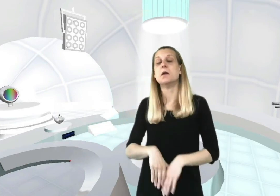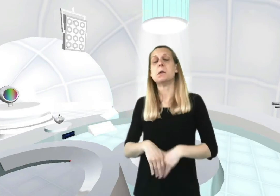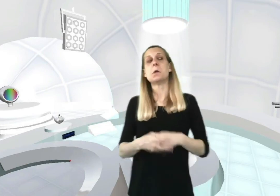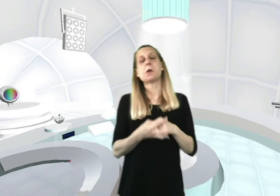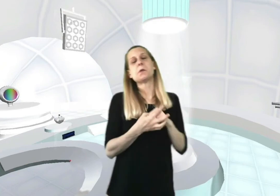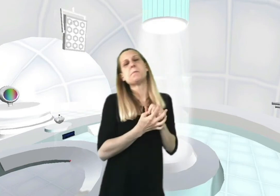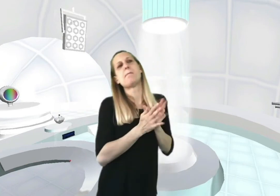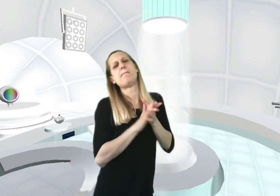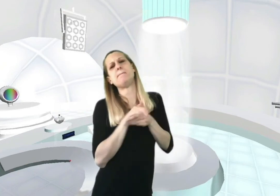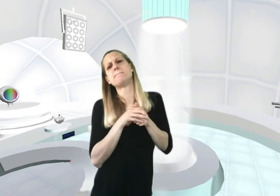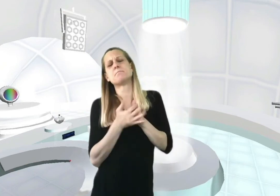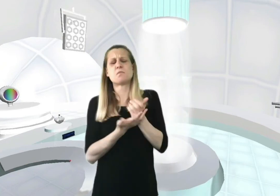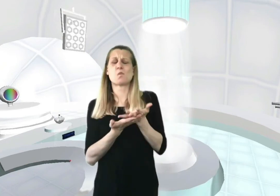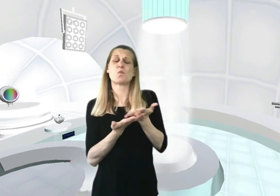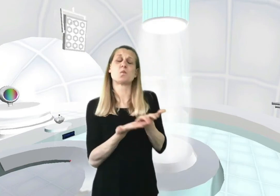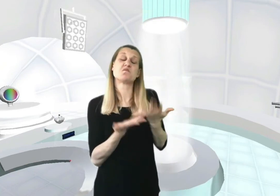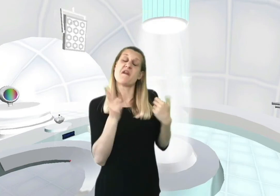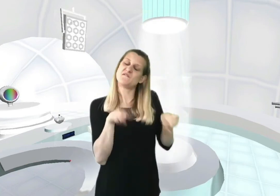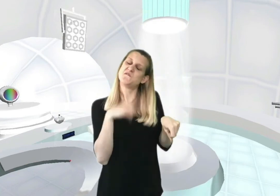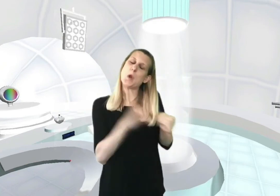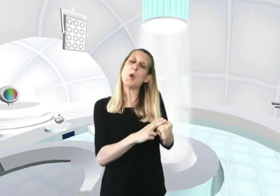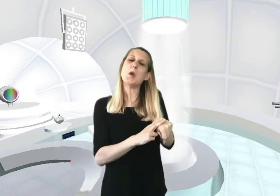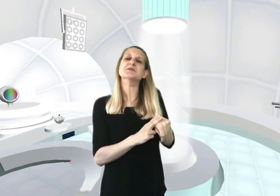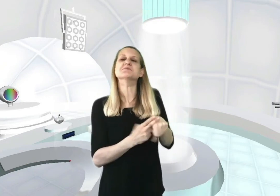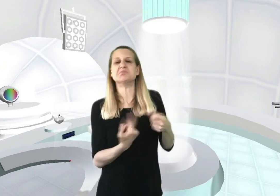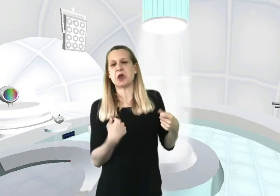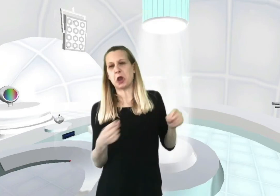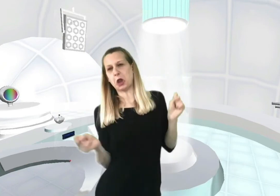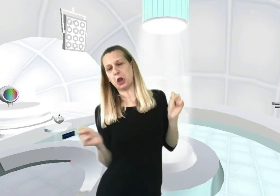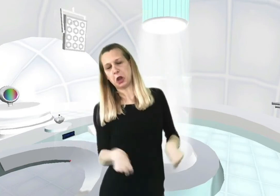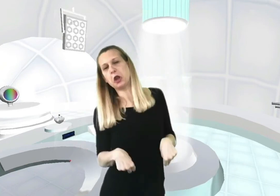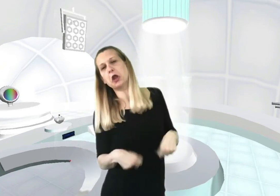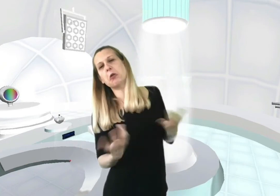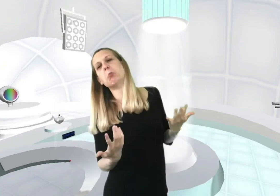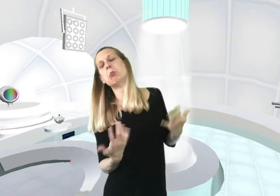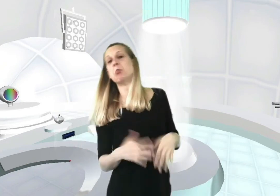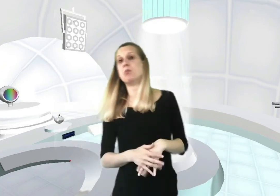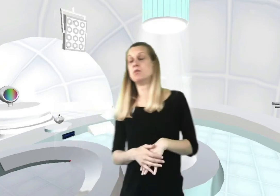"Hm... Of course I could!"